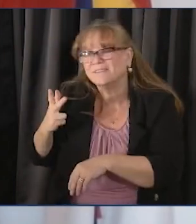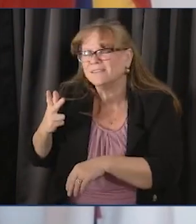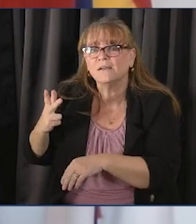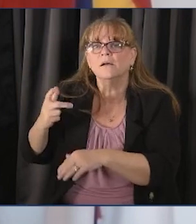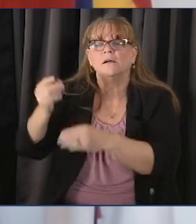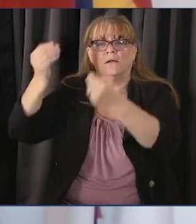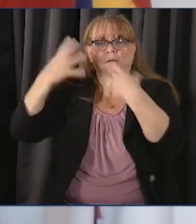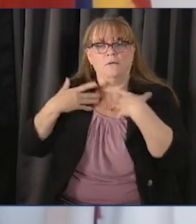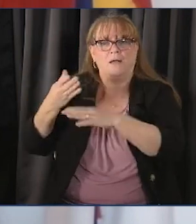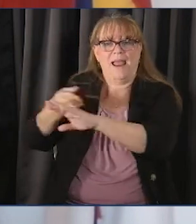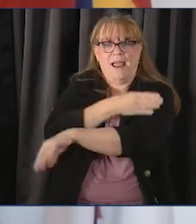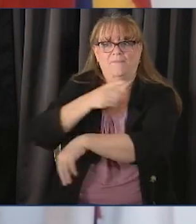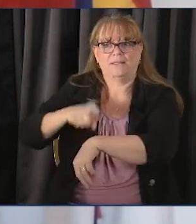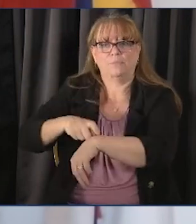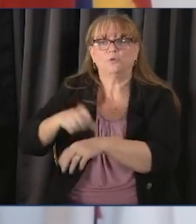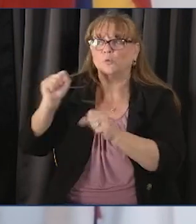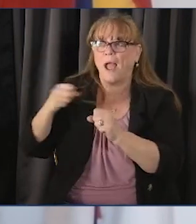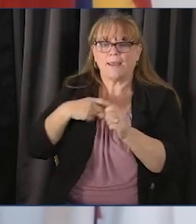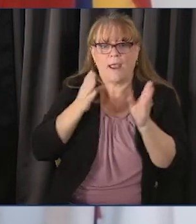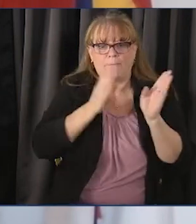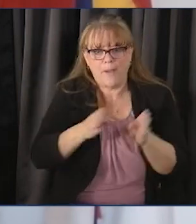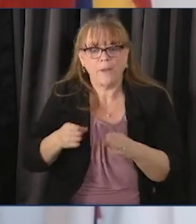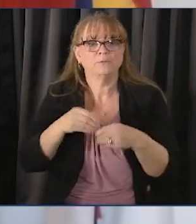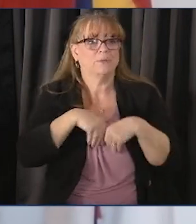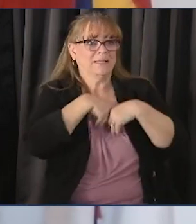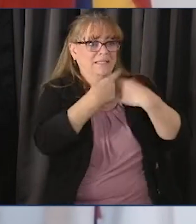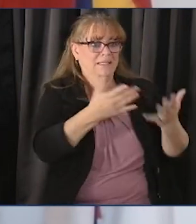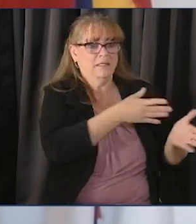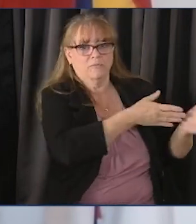Look, we had FEMA set up clinics, we said, that's all fine, but we could deliver five